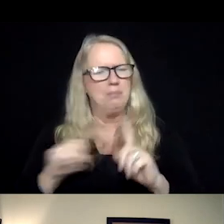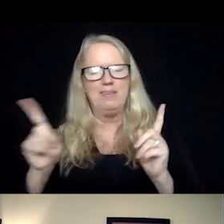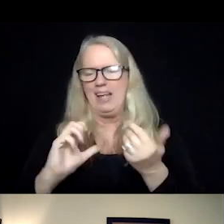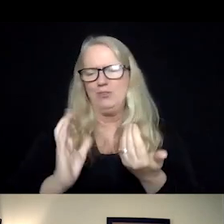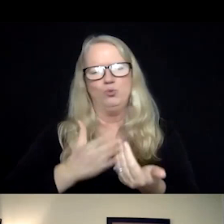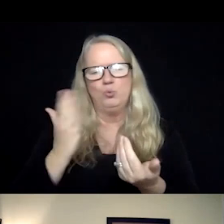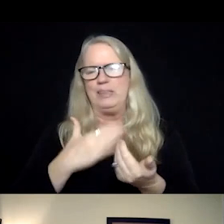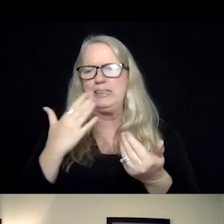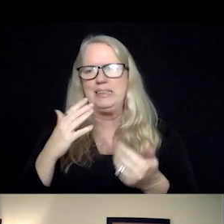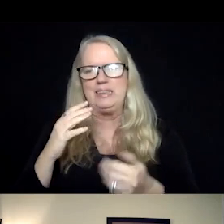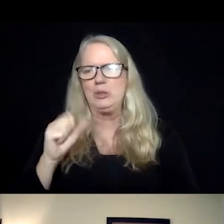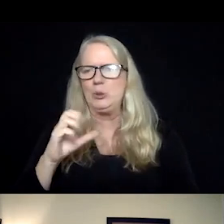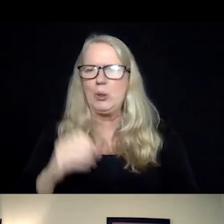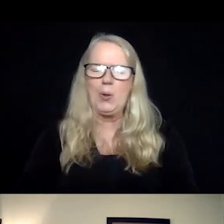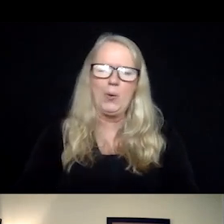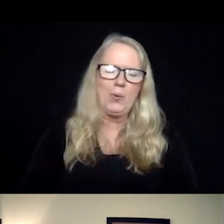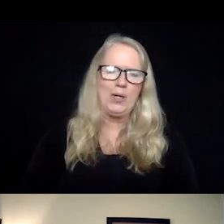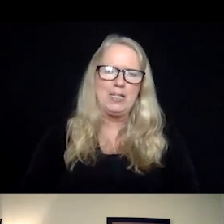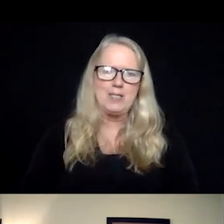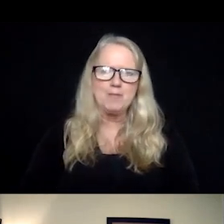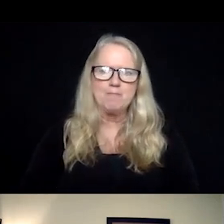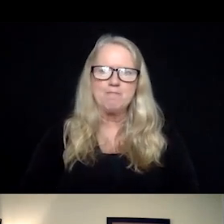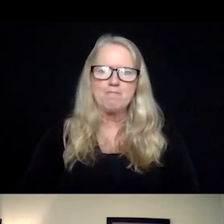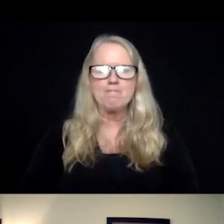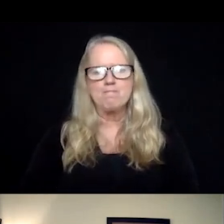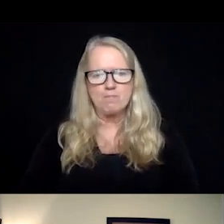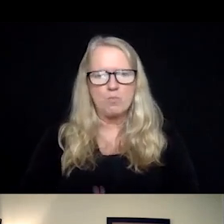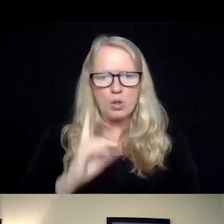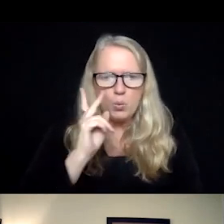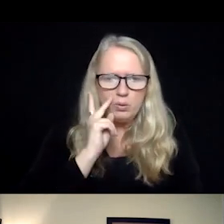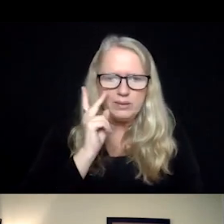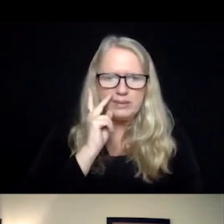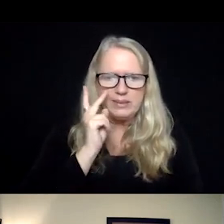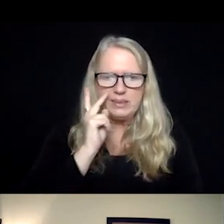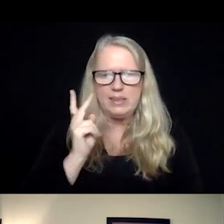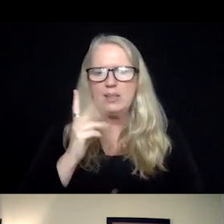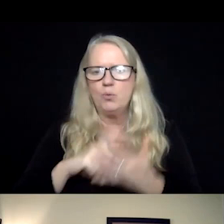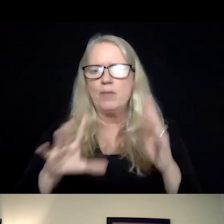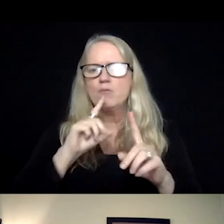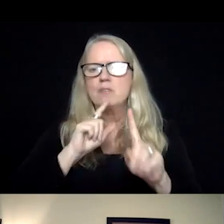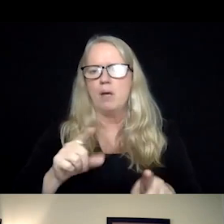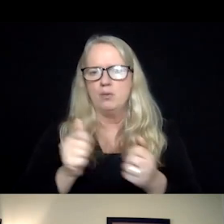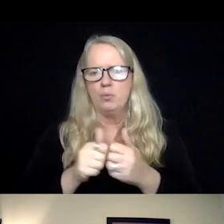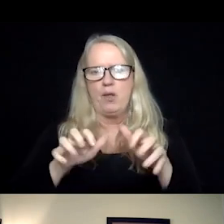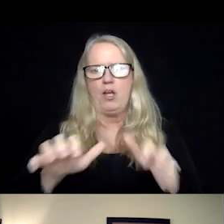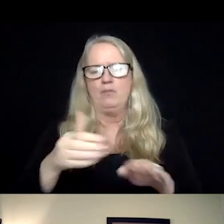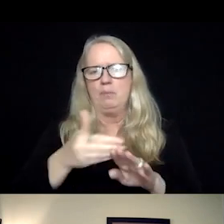SO WE WILL SEE WHAT THE AUDIENCE RESPONDED WITH BEFORE I RESPOND.